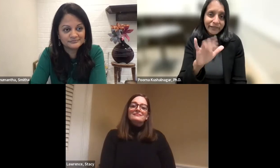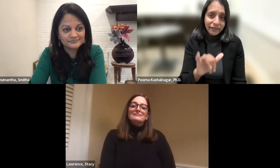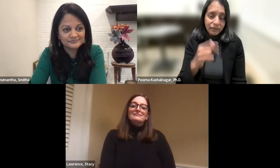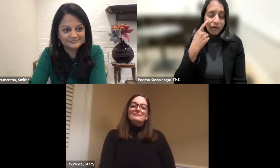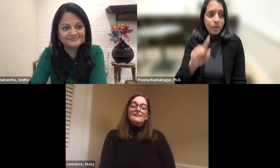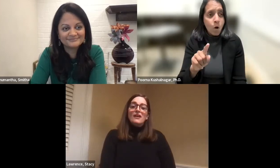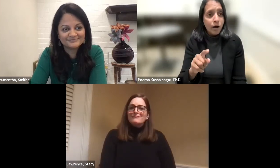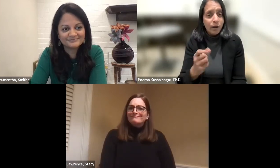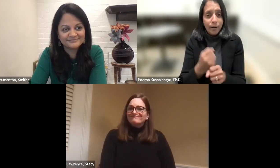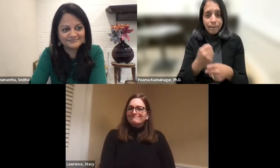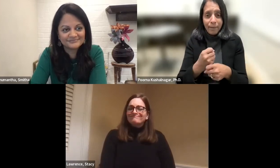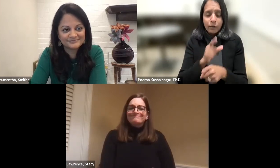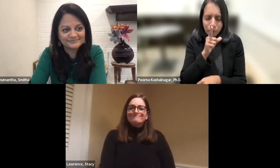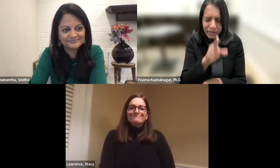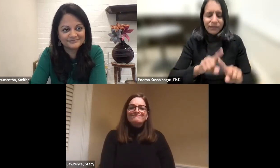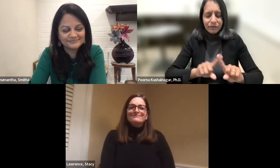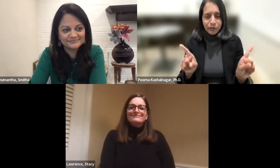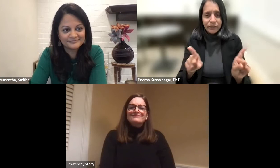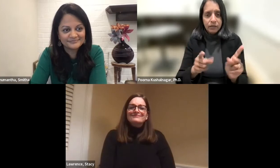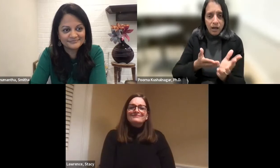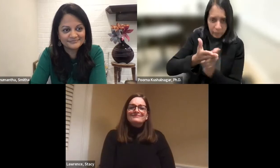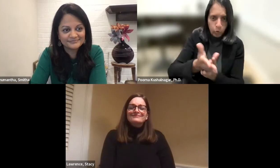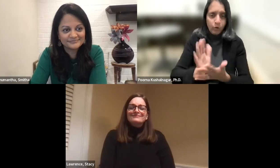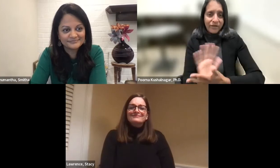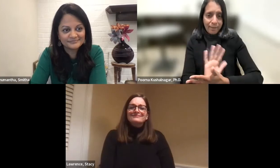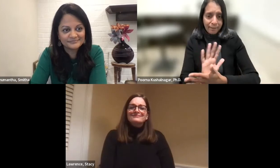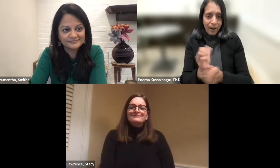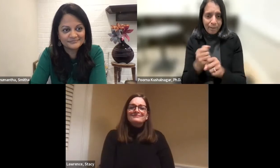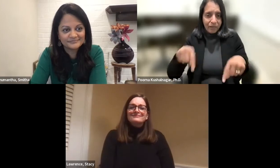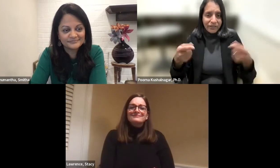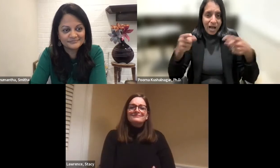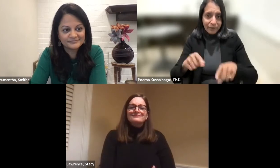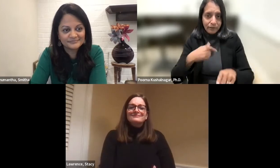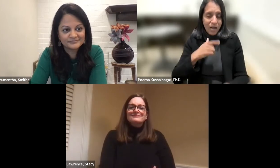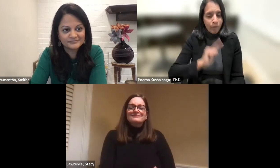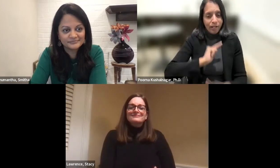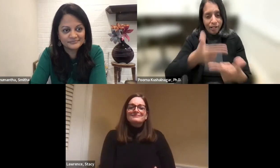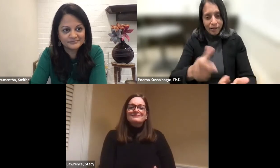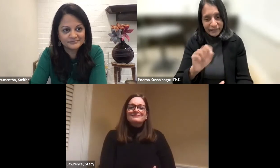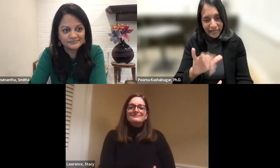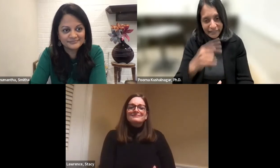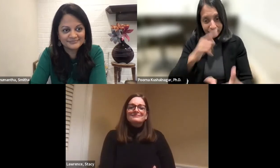so I really, you know, tip my hat to Stacy because her work is so important, and all the work that she put into this film